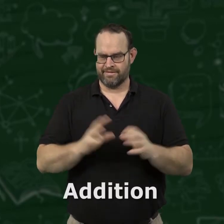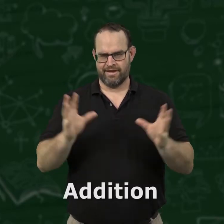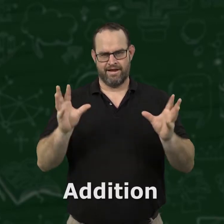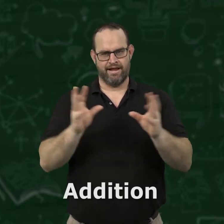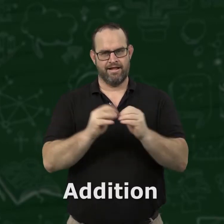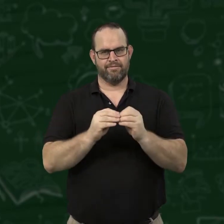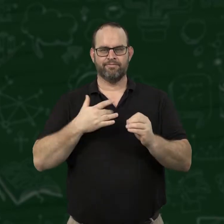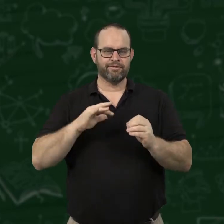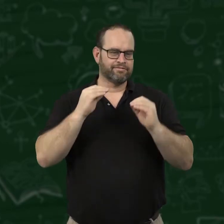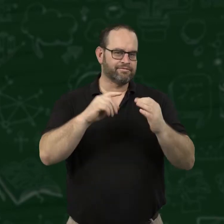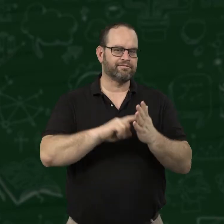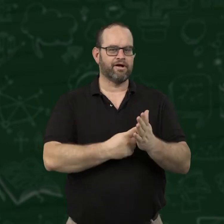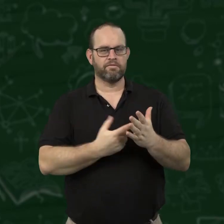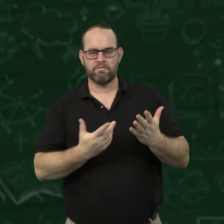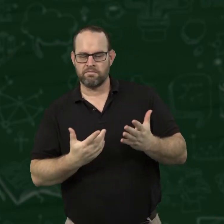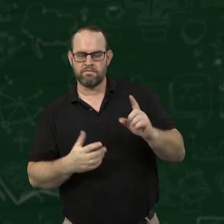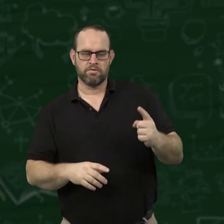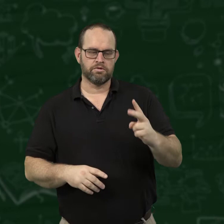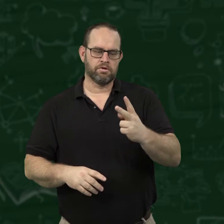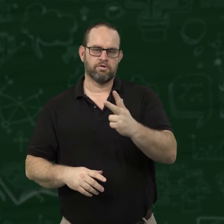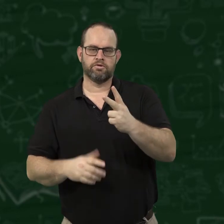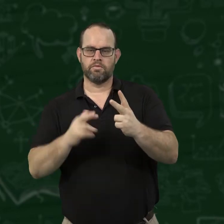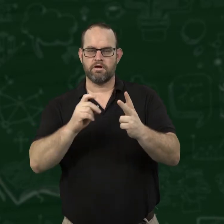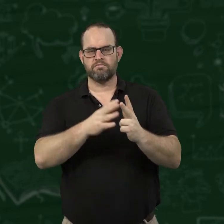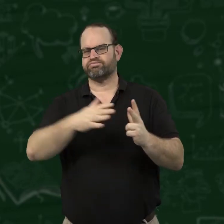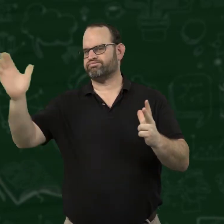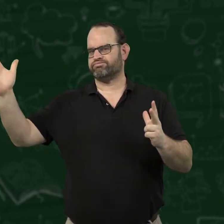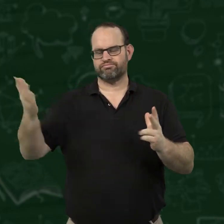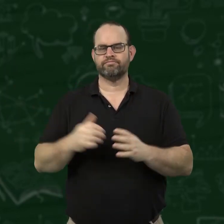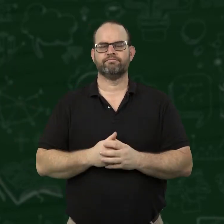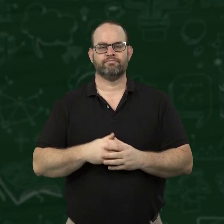Addition is typically taught starting at the number one and increasing from there.